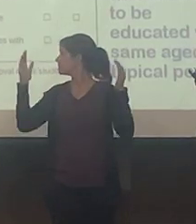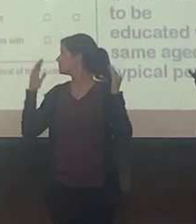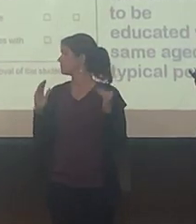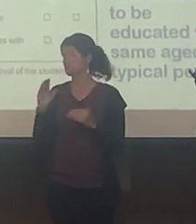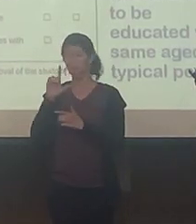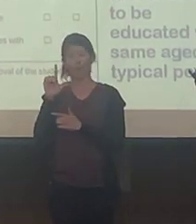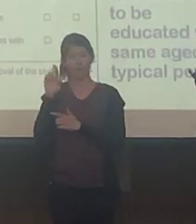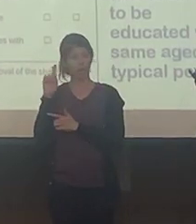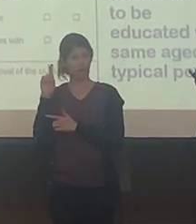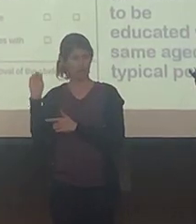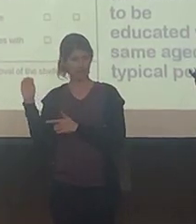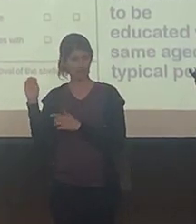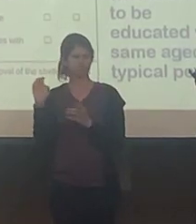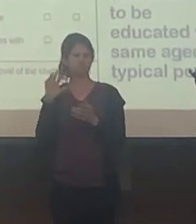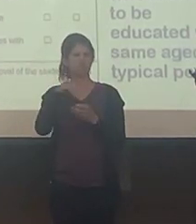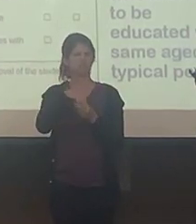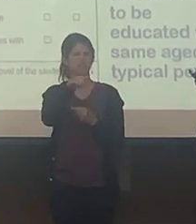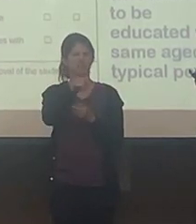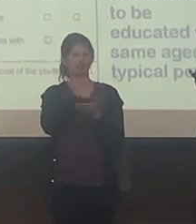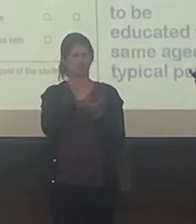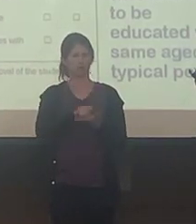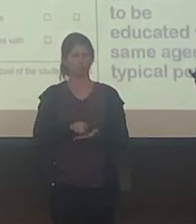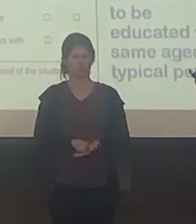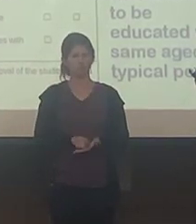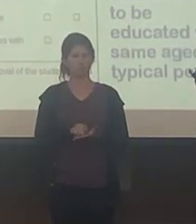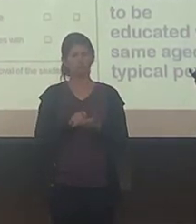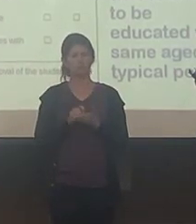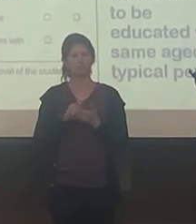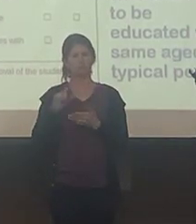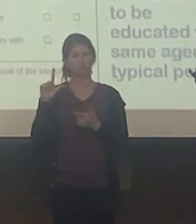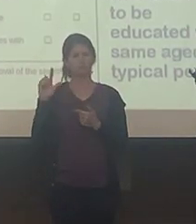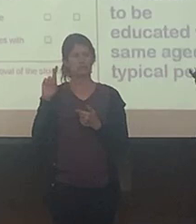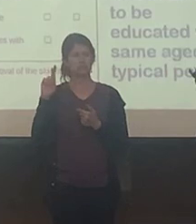again all these are in your notes in your iep handout least restrictive environment is just